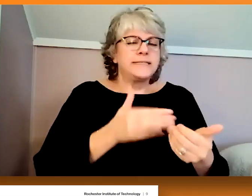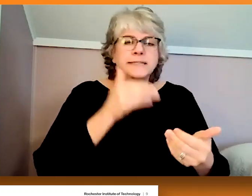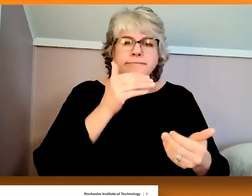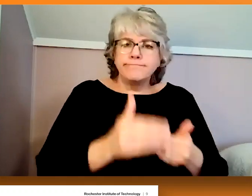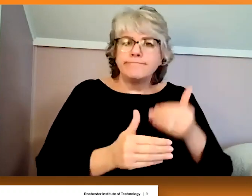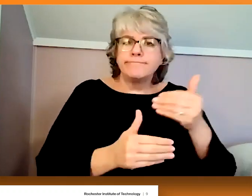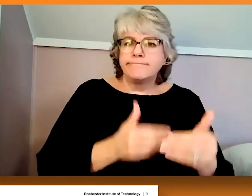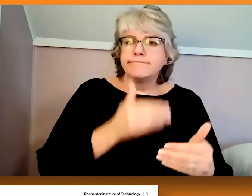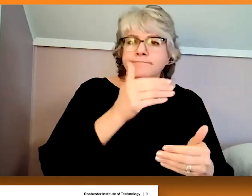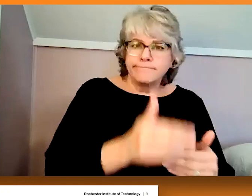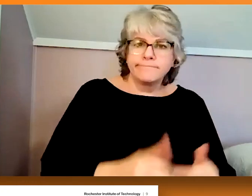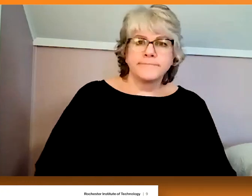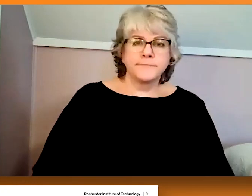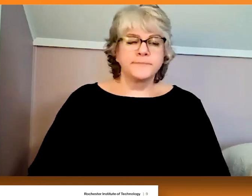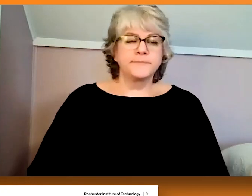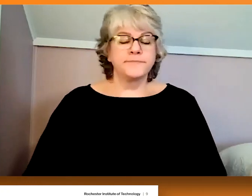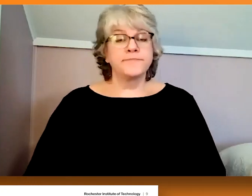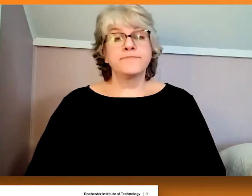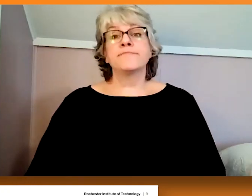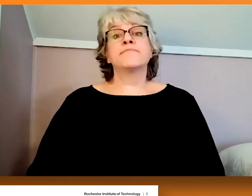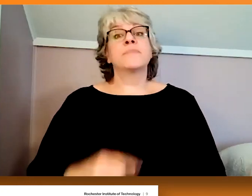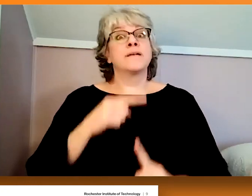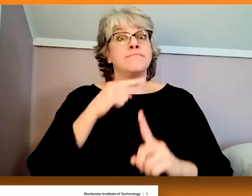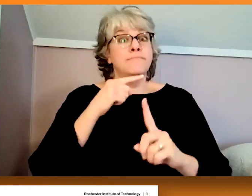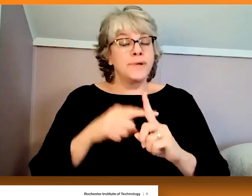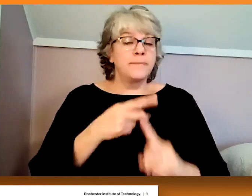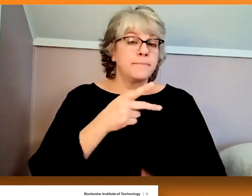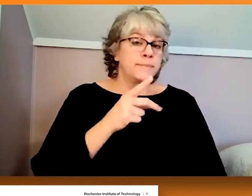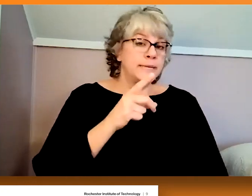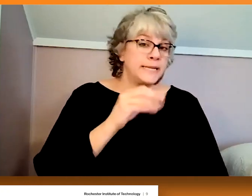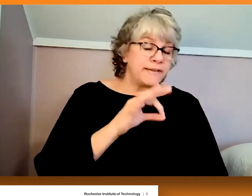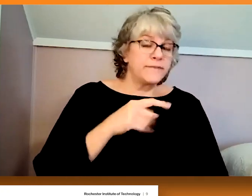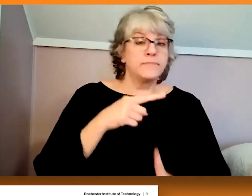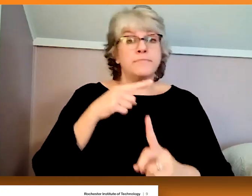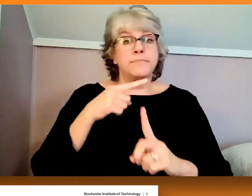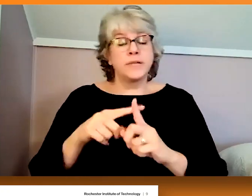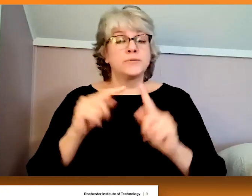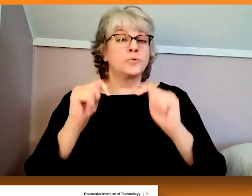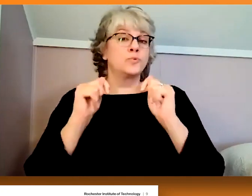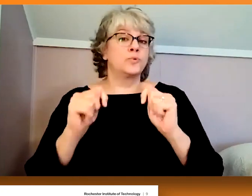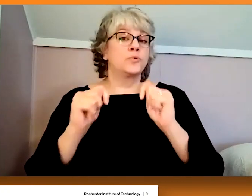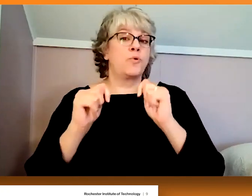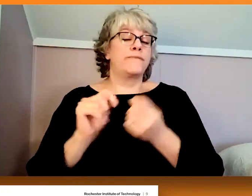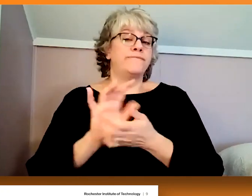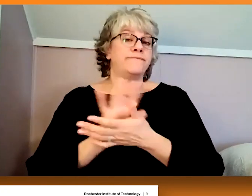They also have a lot of tutorials, videos, and--I thought this was pretty cool--